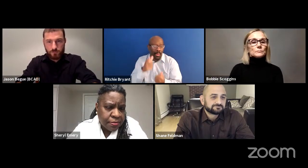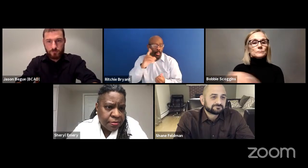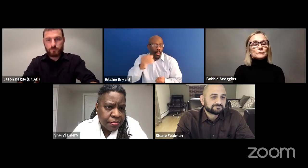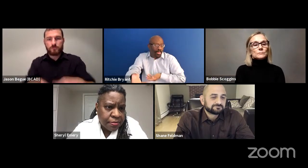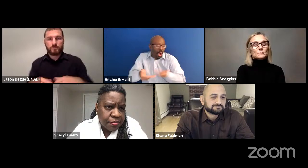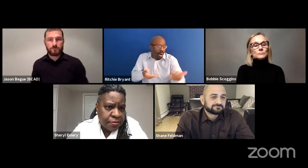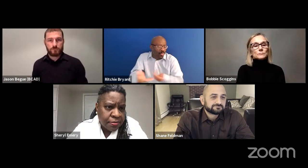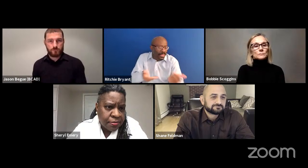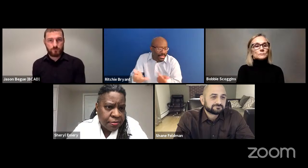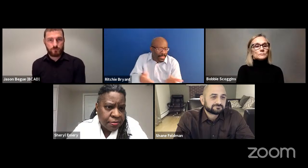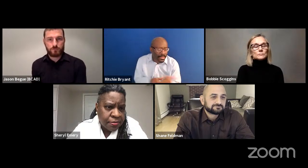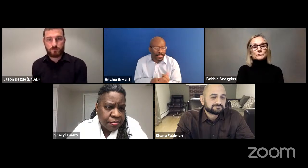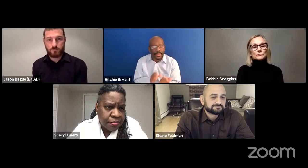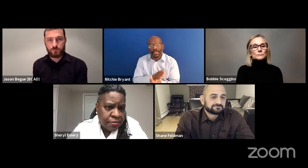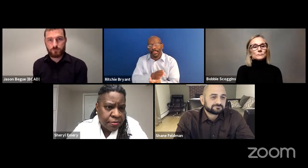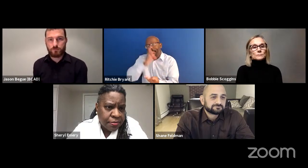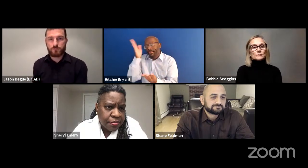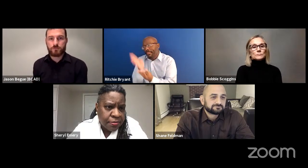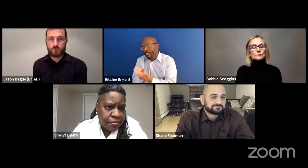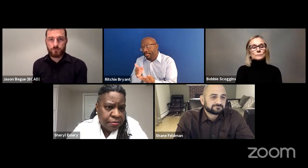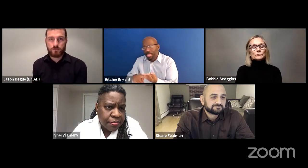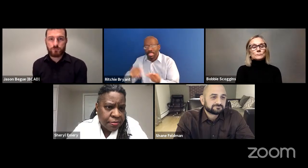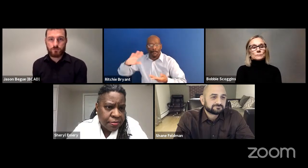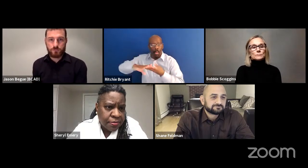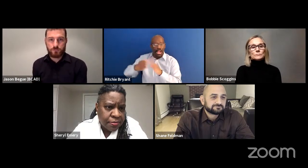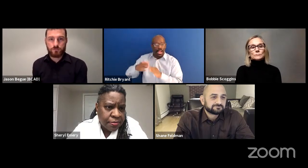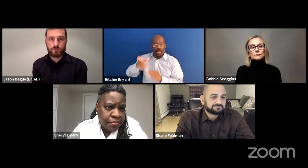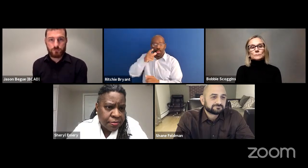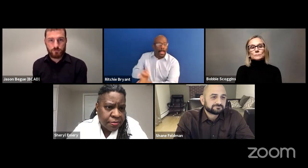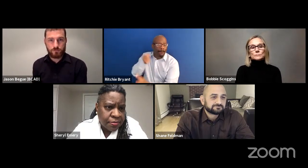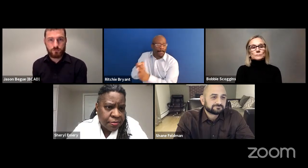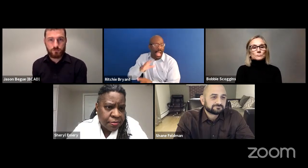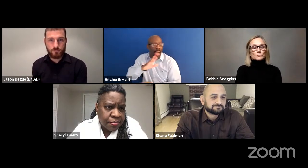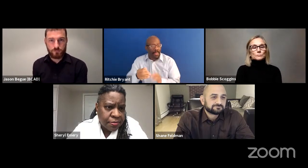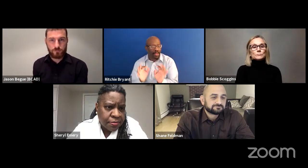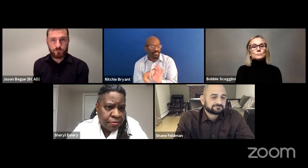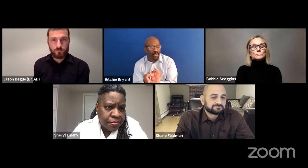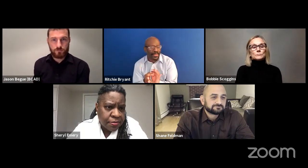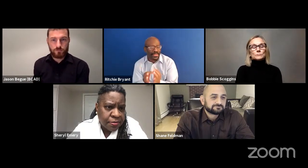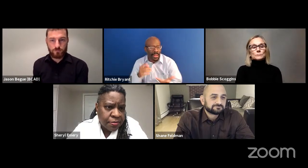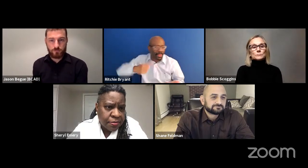also need to include agencies that liar said interpreters. And the community. The community